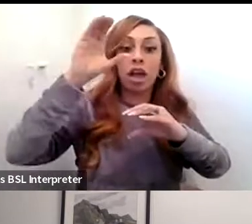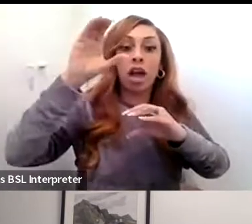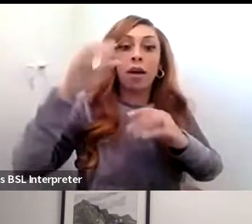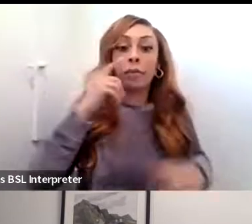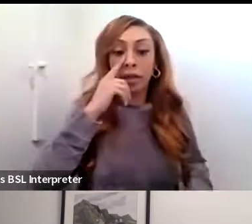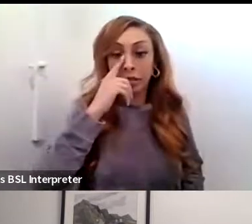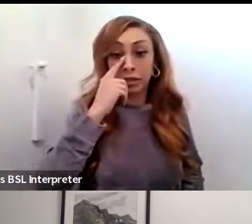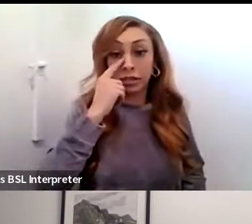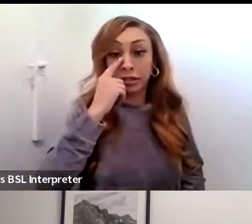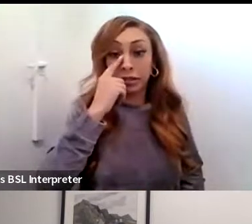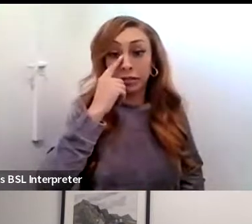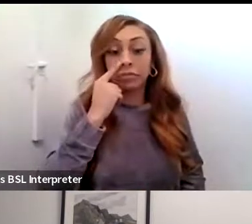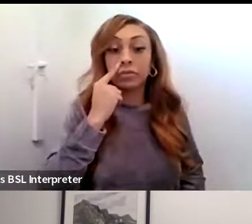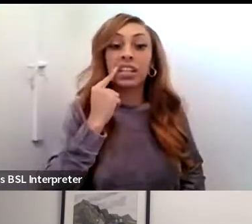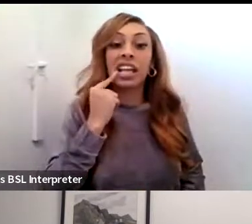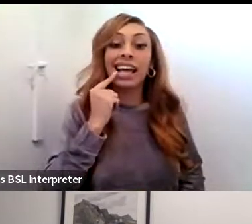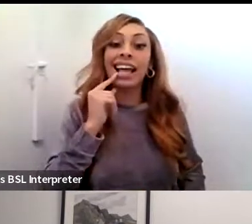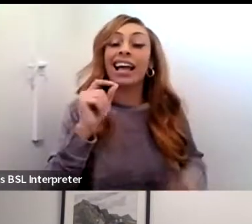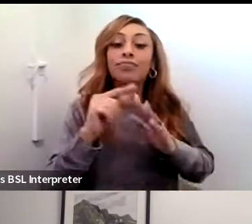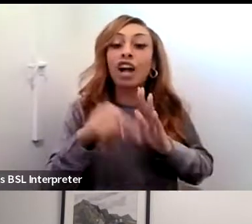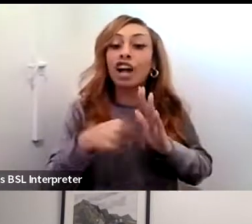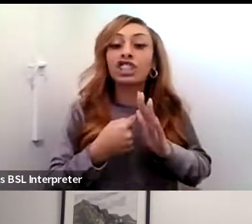Kerry or Lou, the project is not just about making a show.